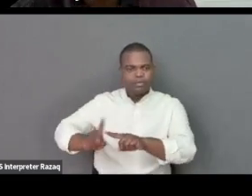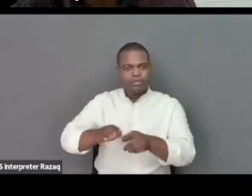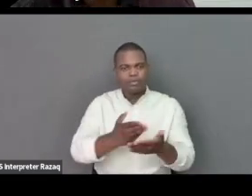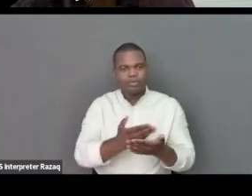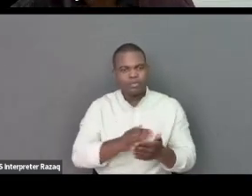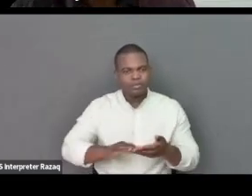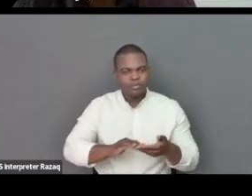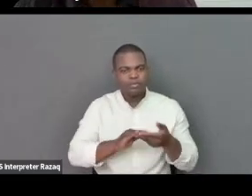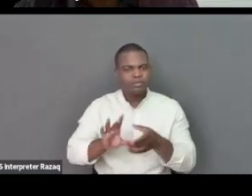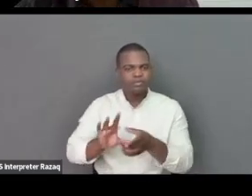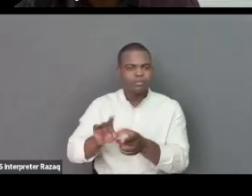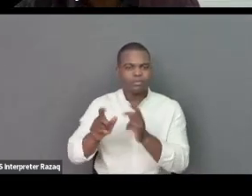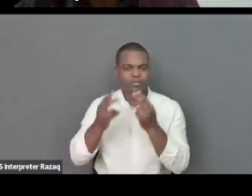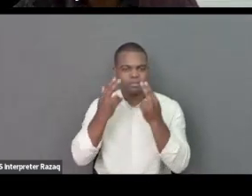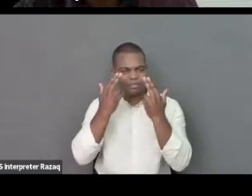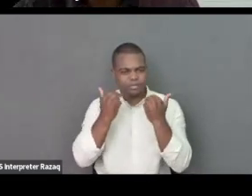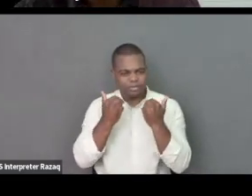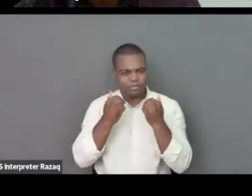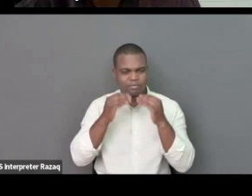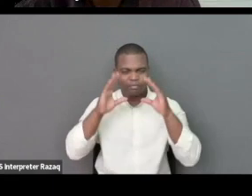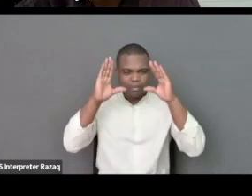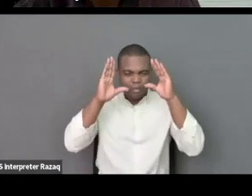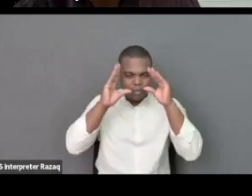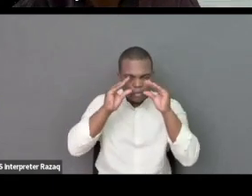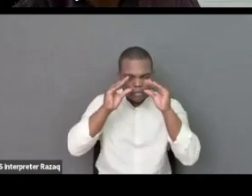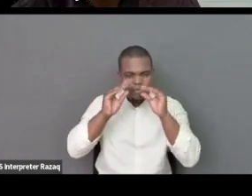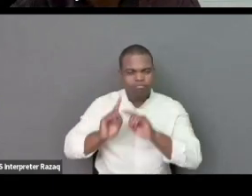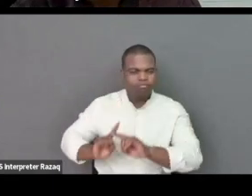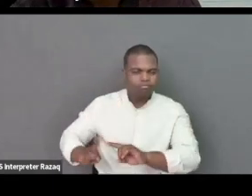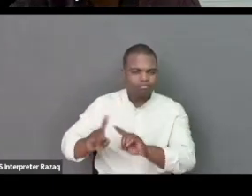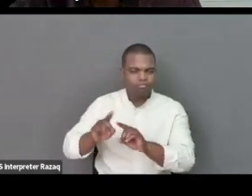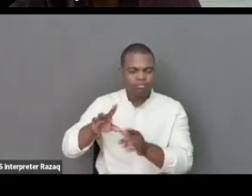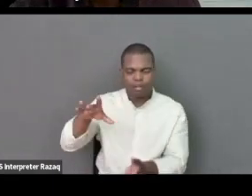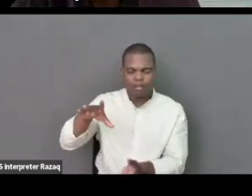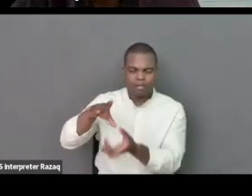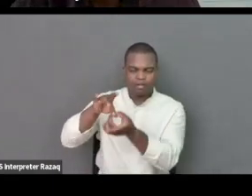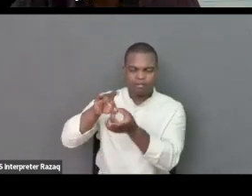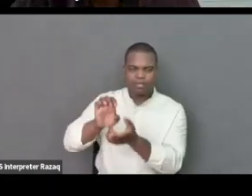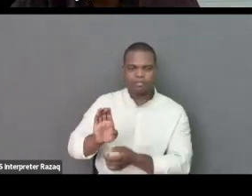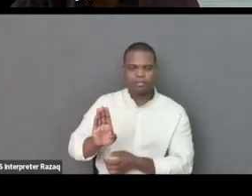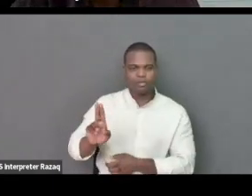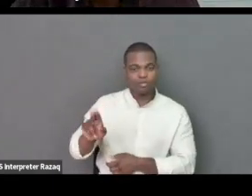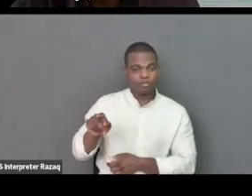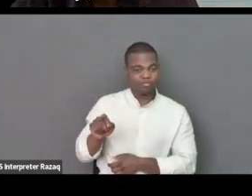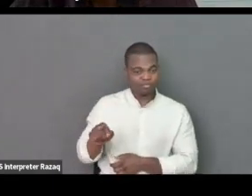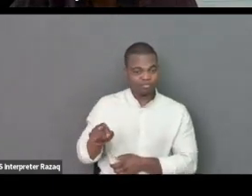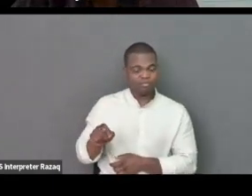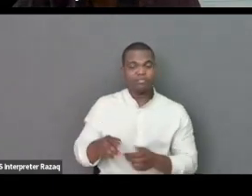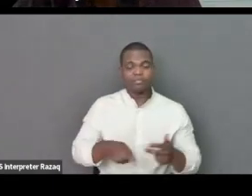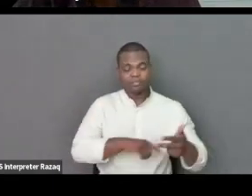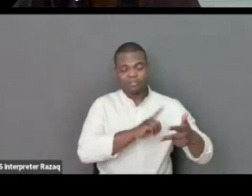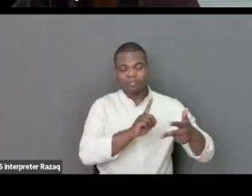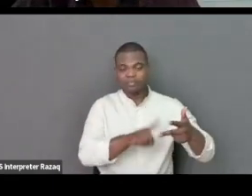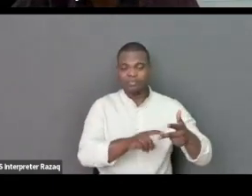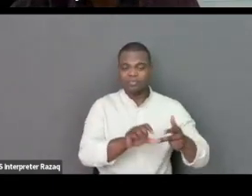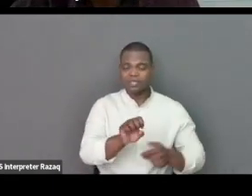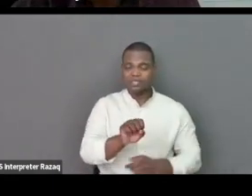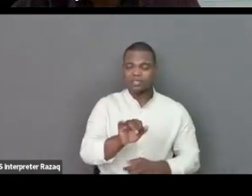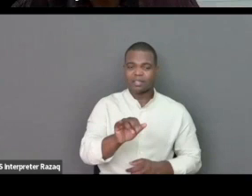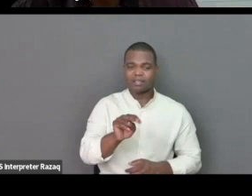Center from Cypress.